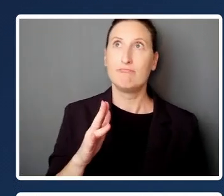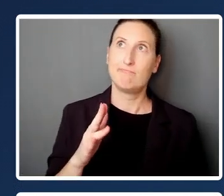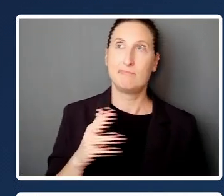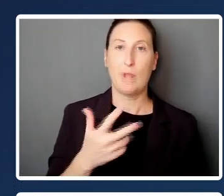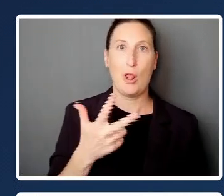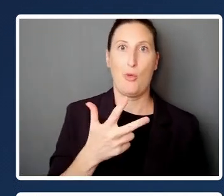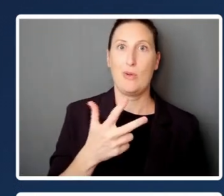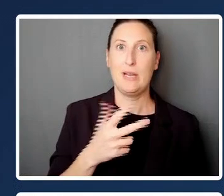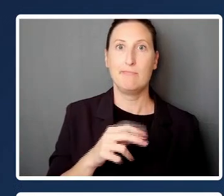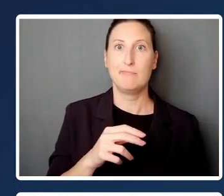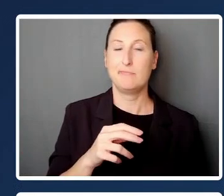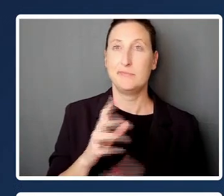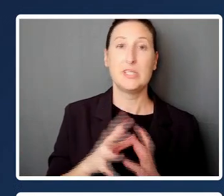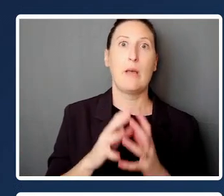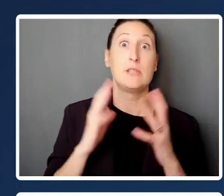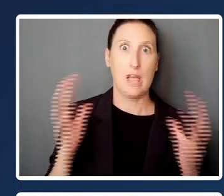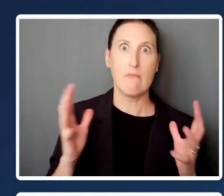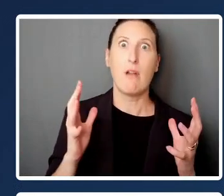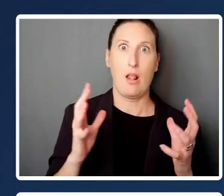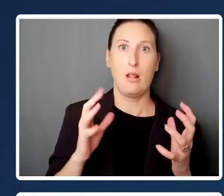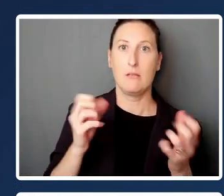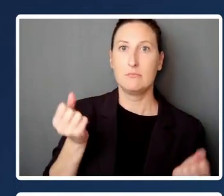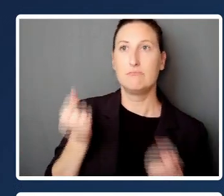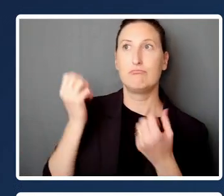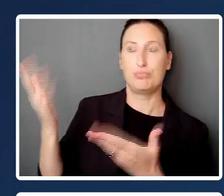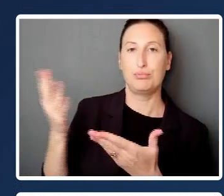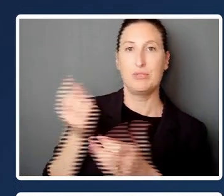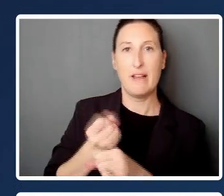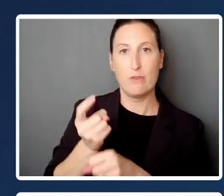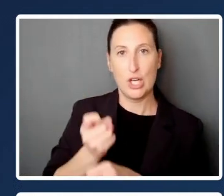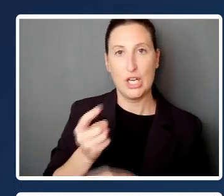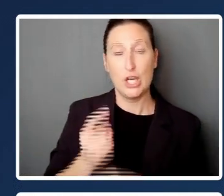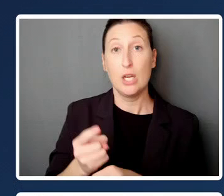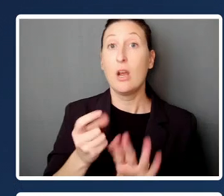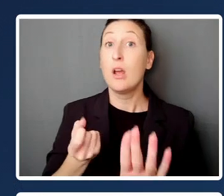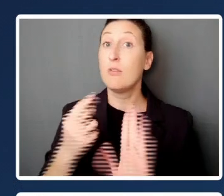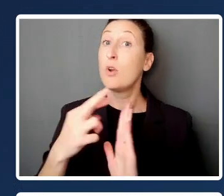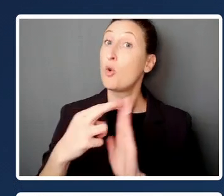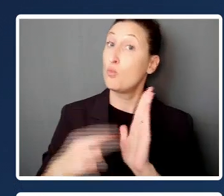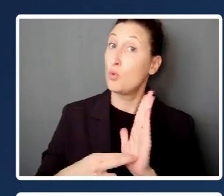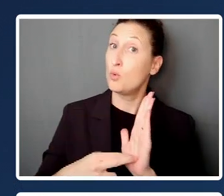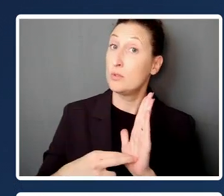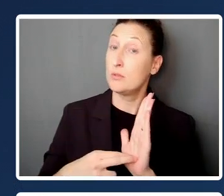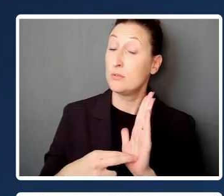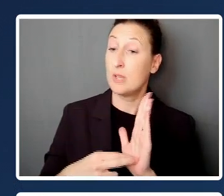And there are some guidelines for that. Stamp topics must be American or American